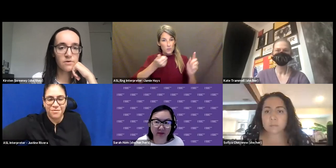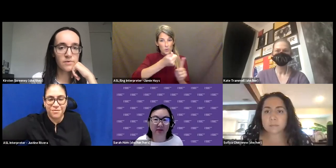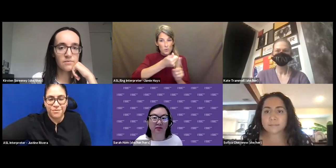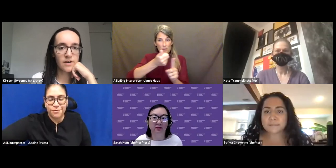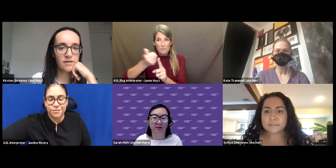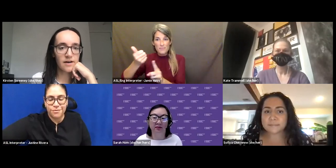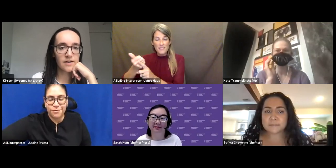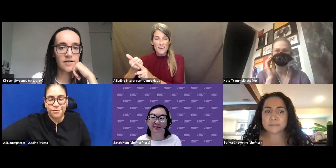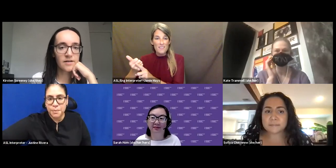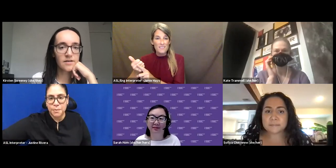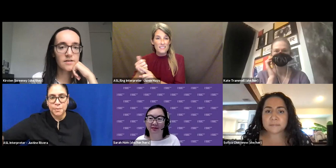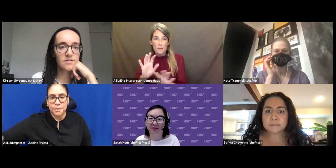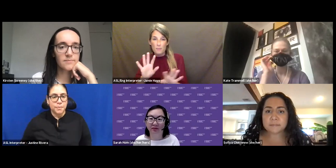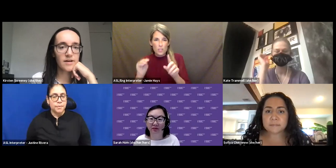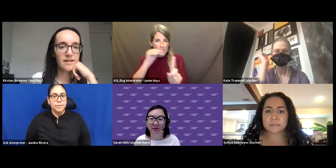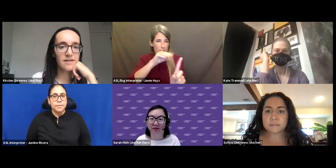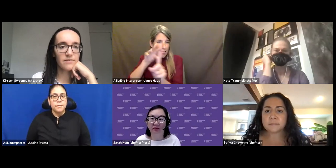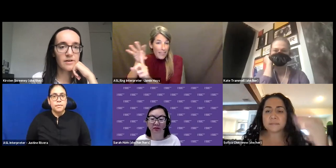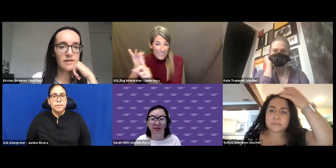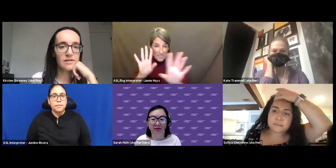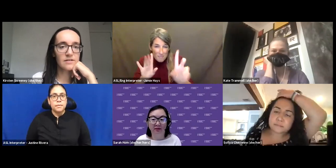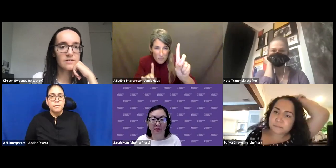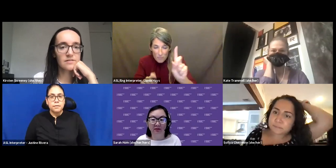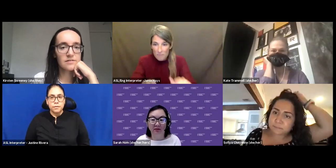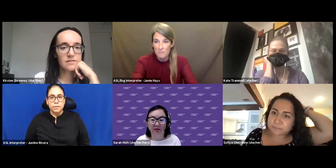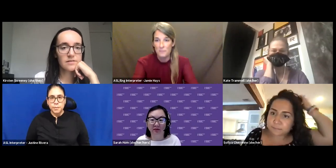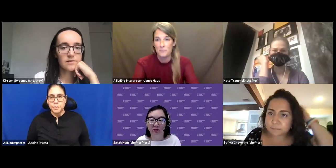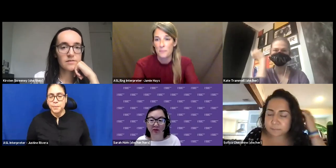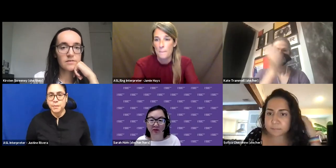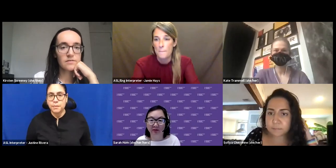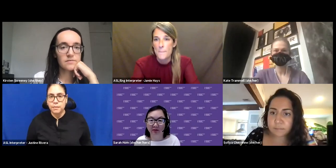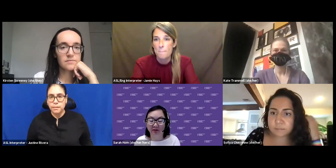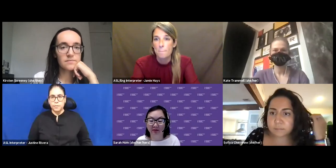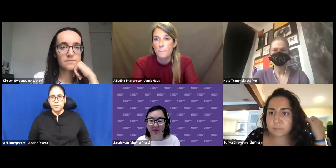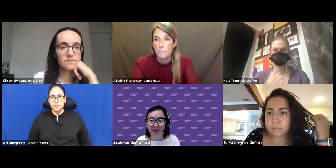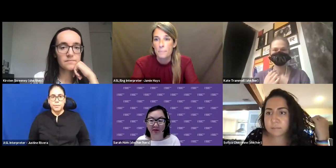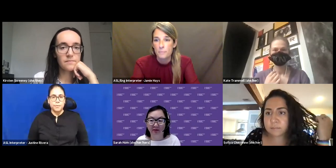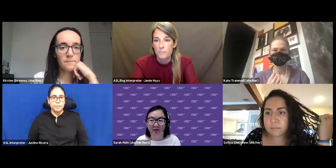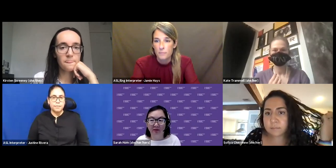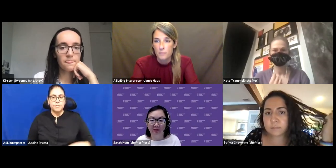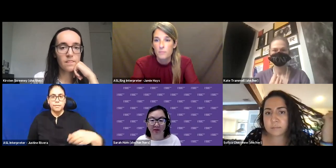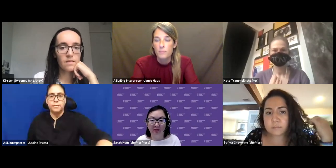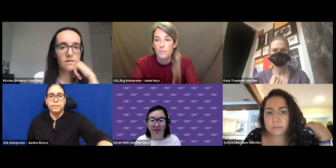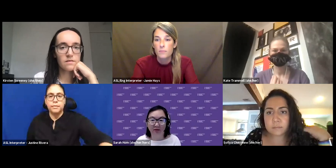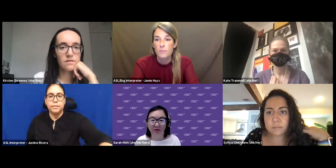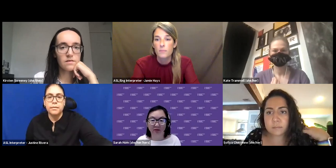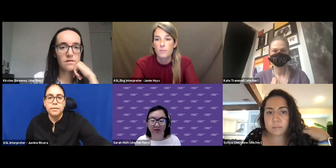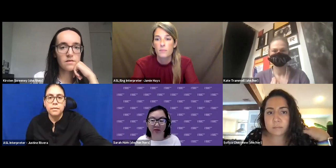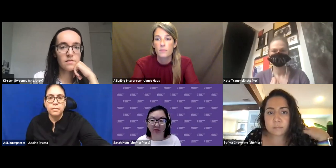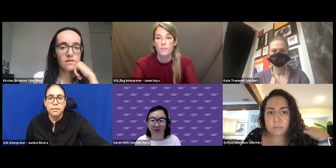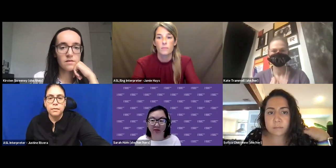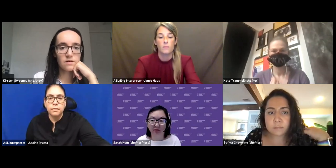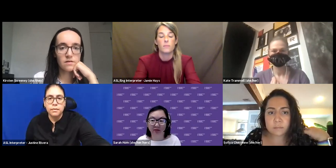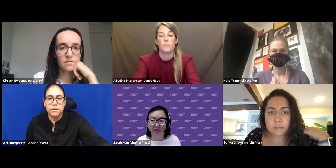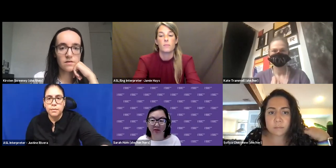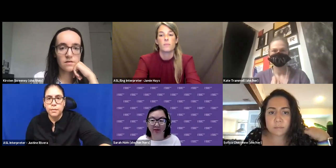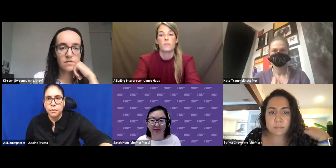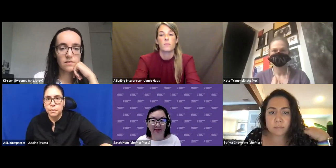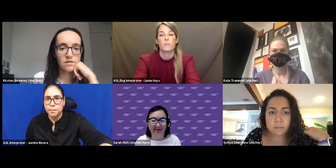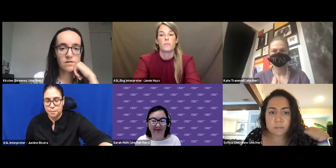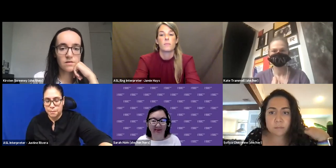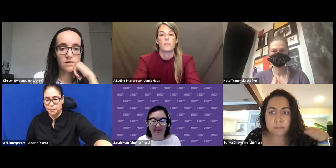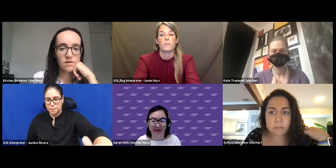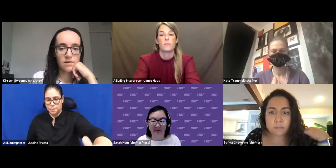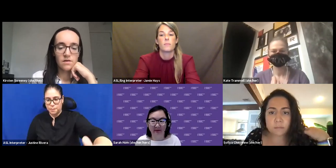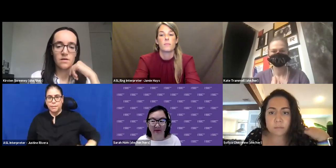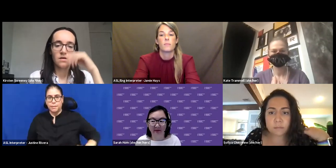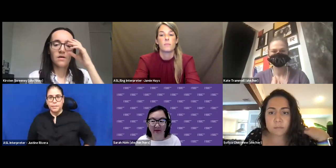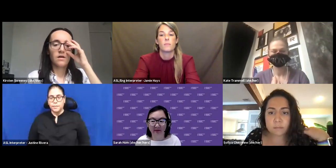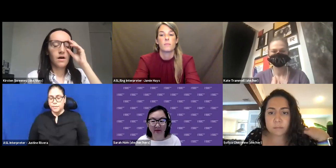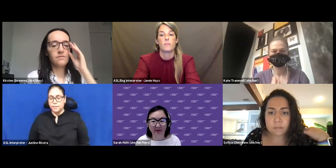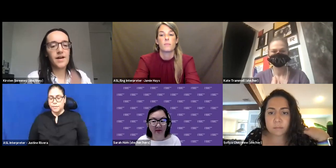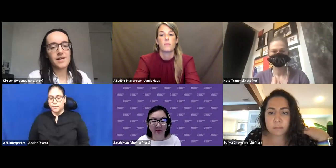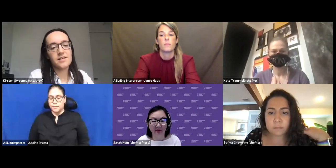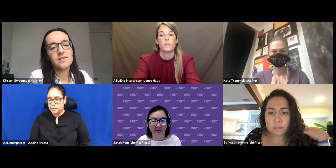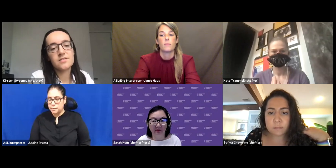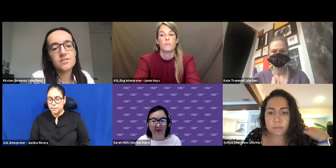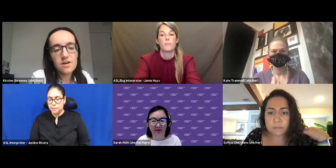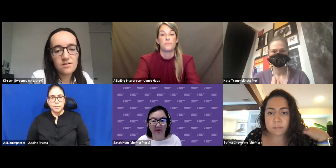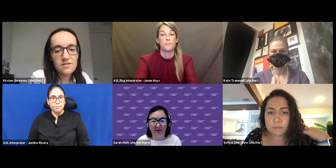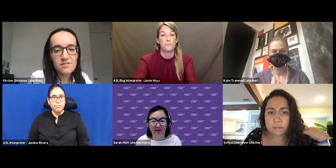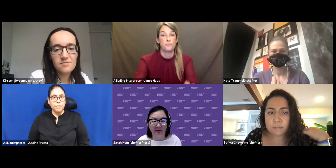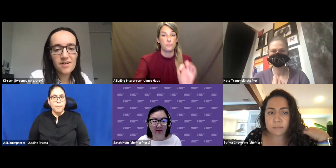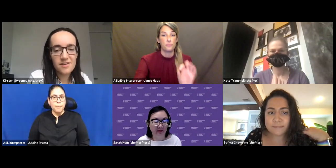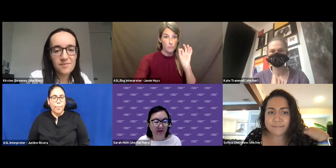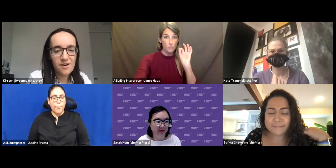moment while I spotlight everybody. All right. So welcome